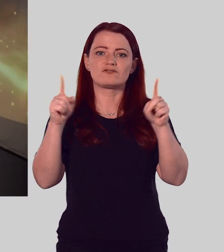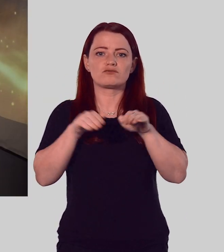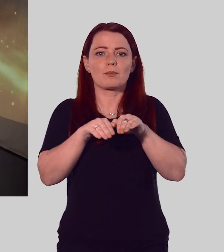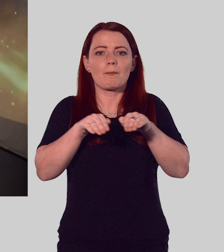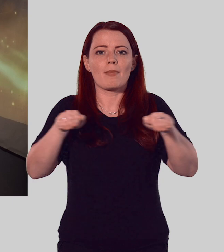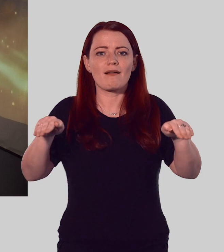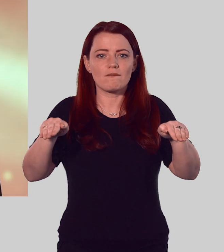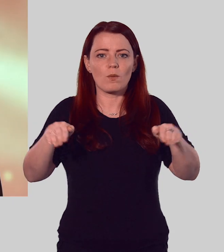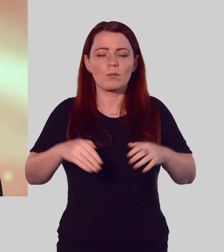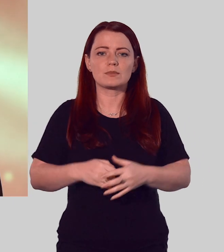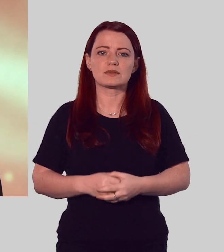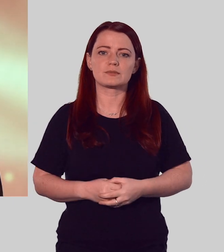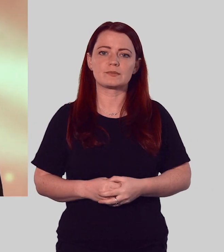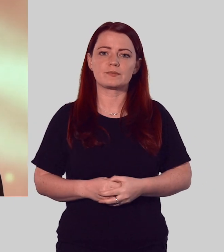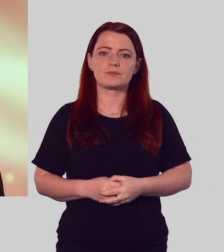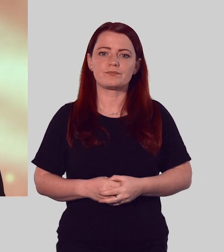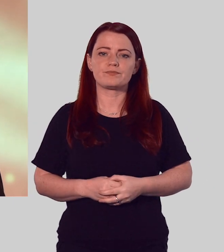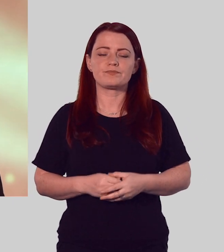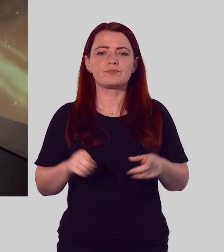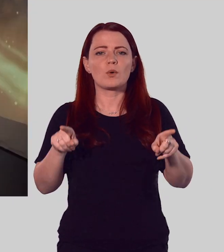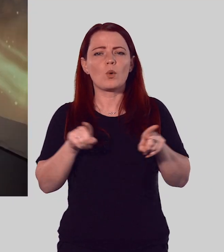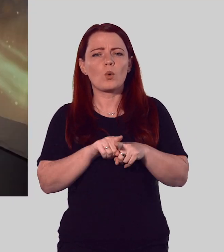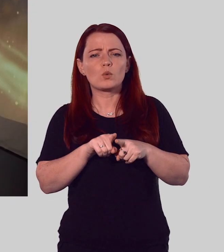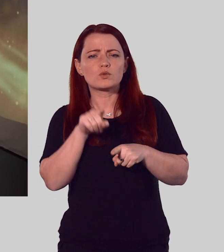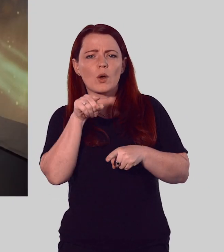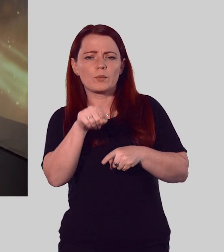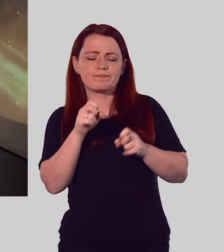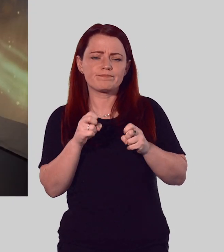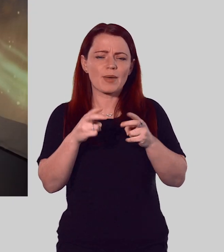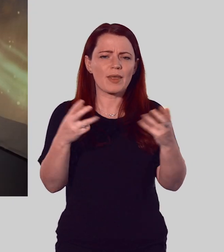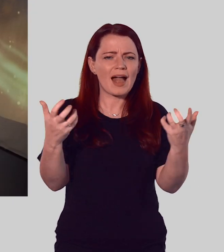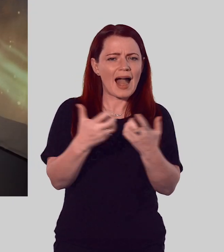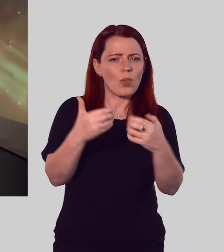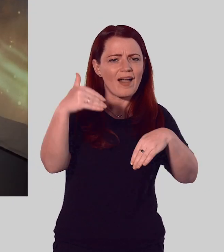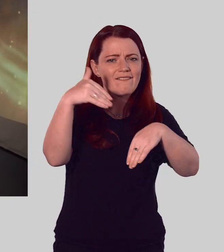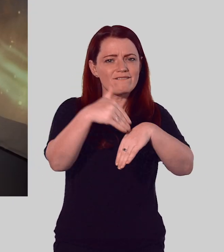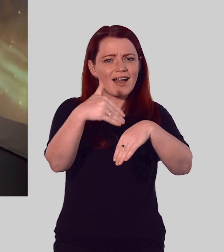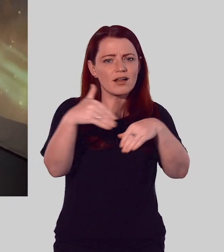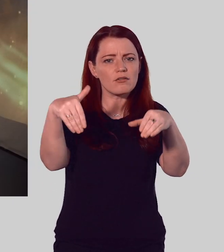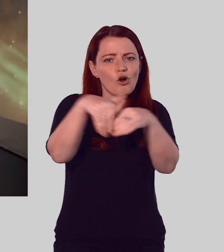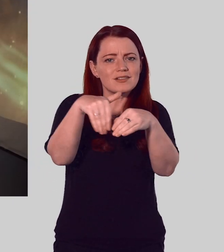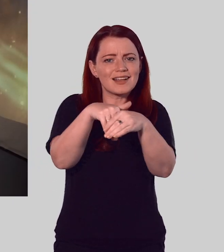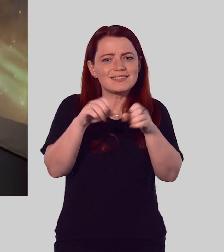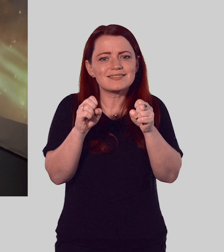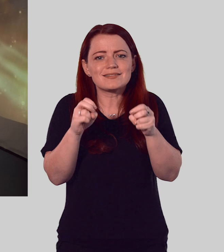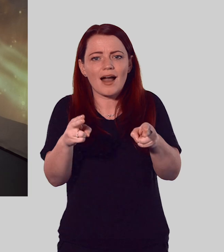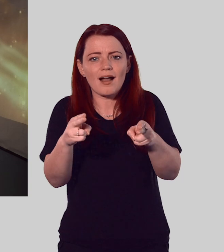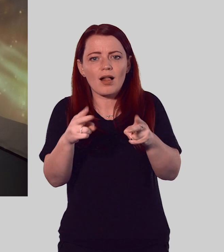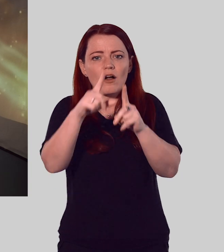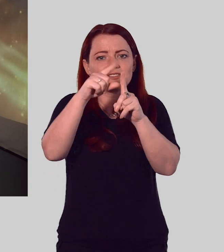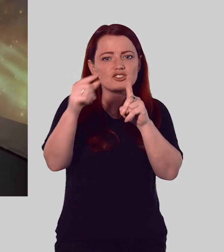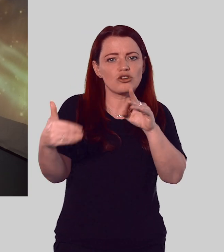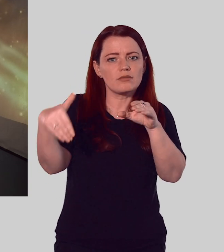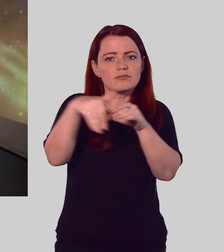and how these methods affect the content and style of digital participatory theatre and the levels of